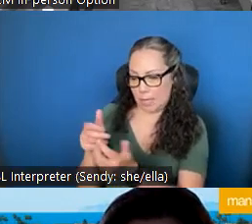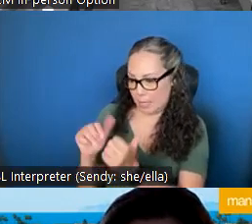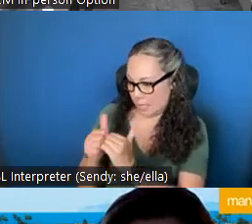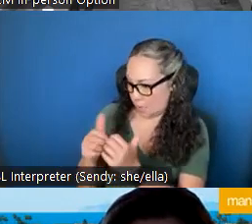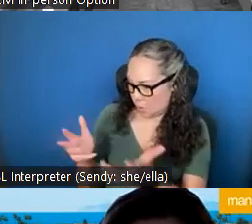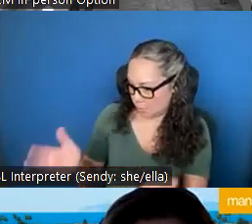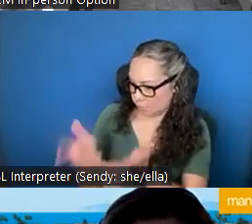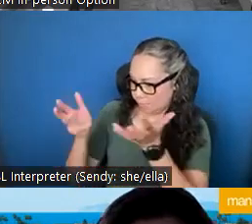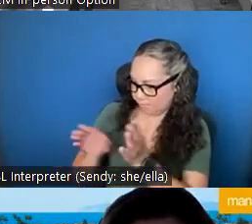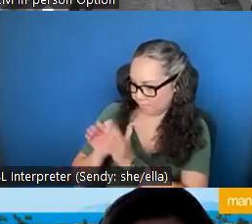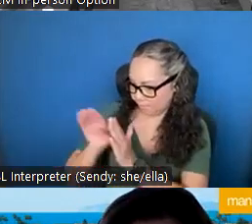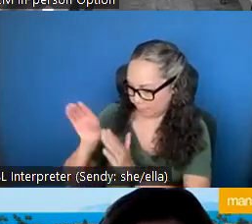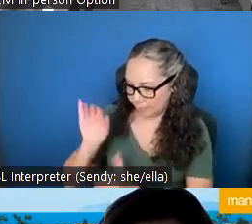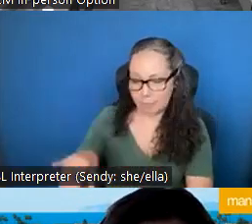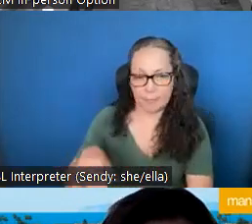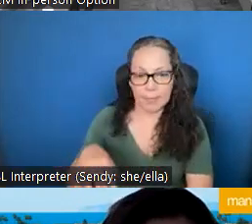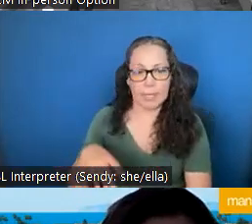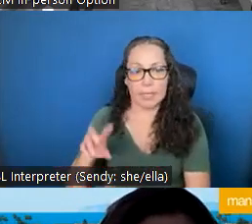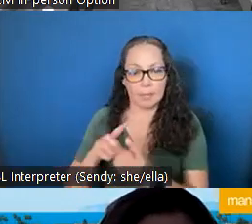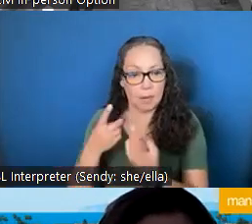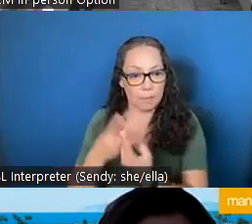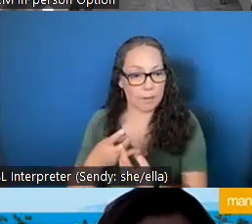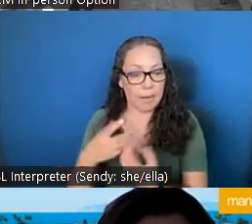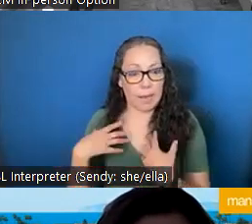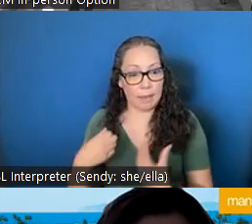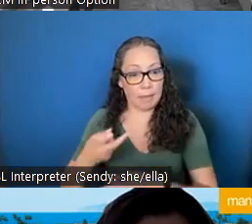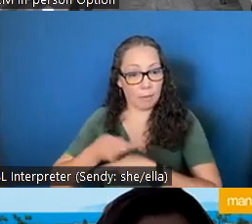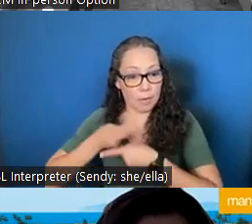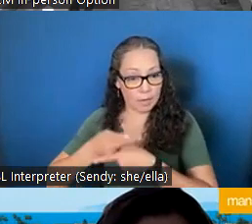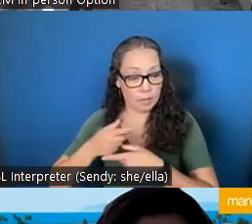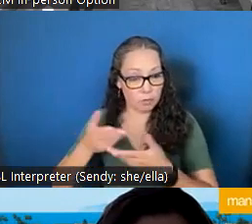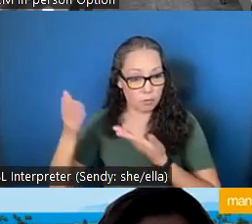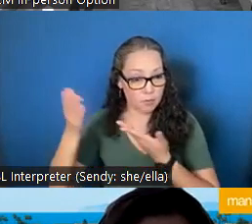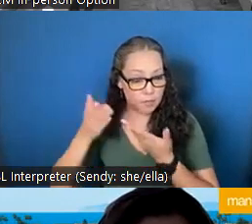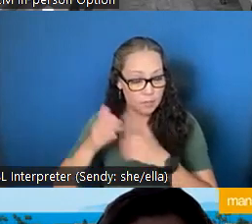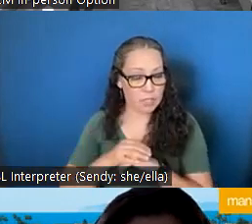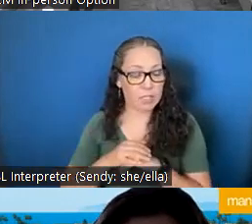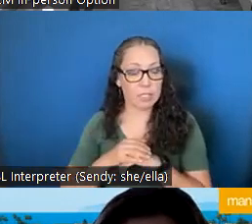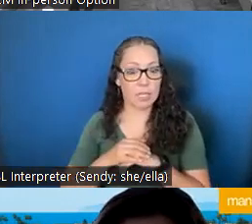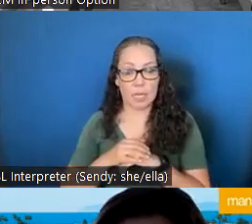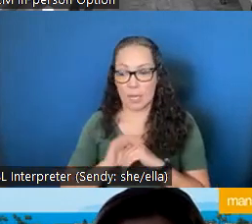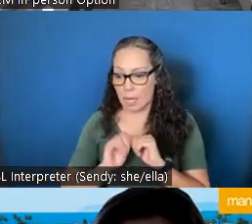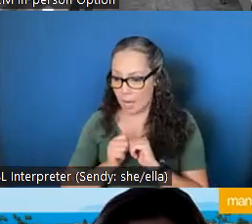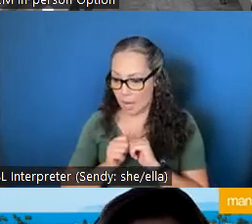Human Services Department of Healthcare Services um ensuring the linkages with Medicaid where